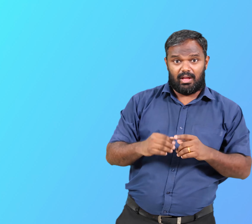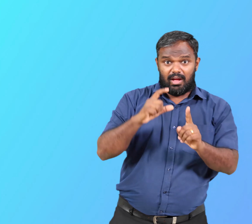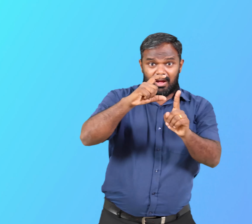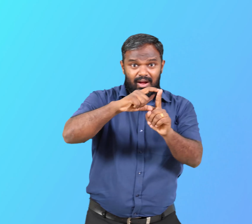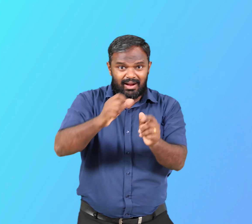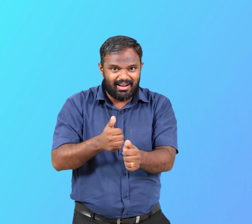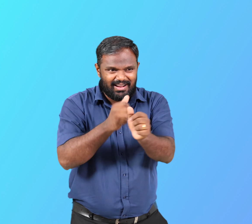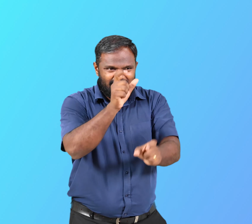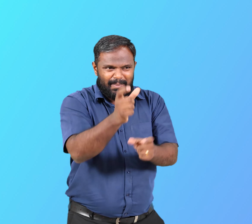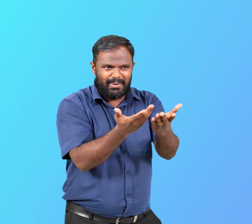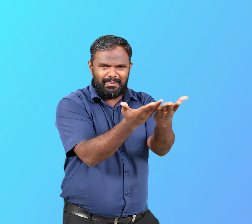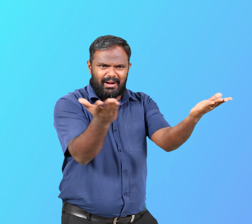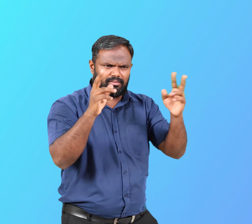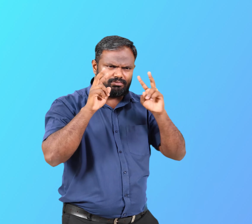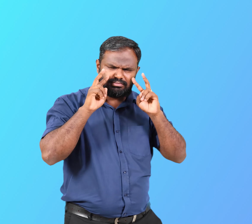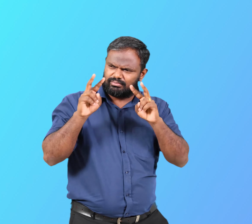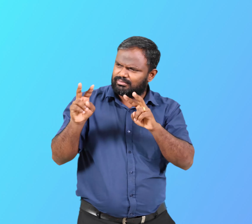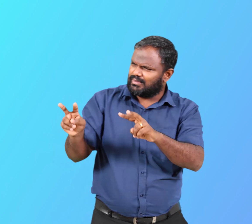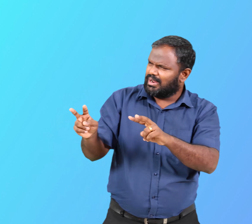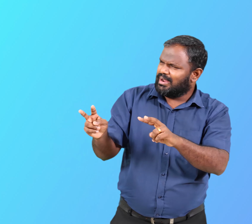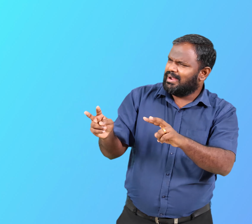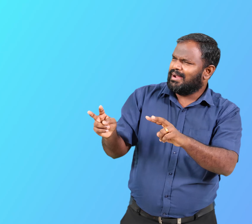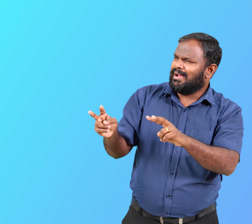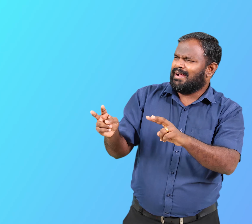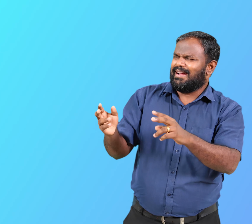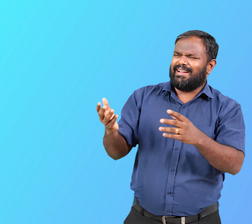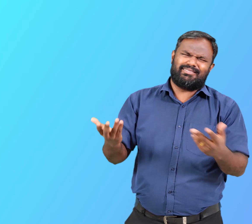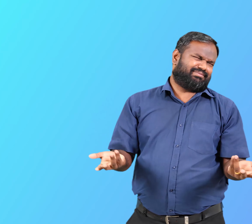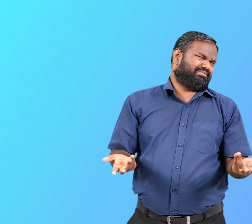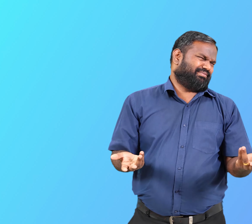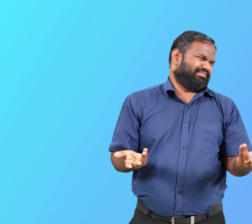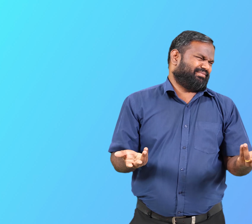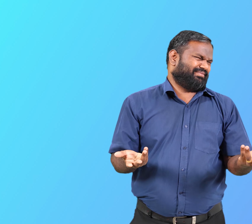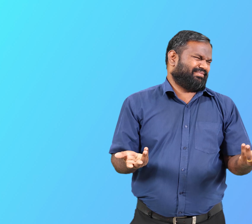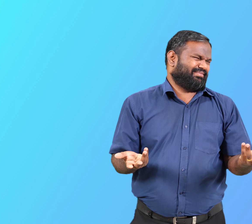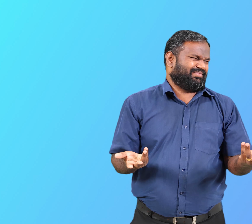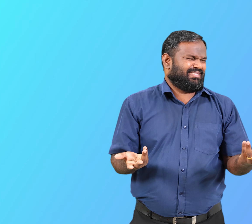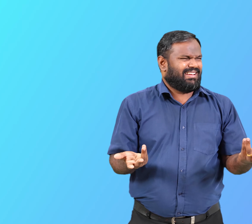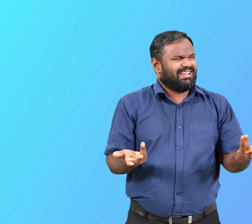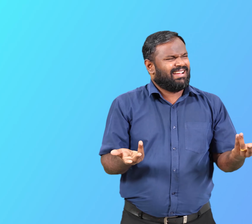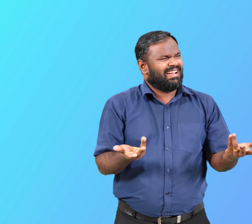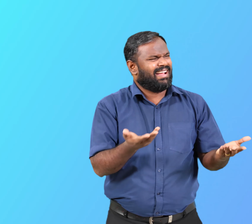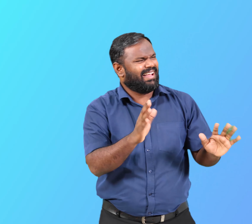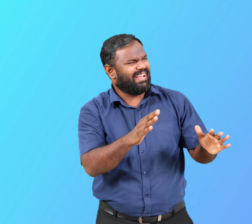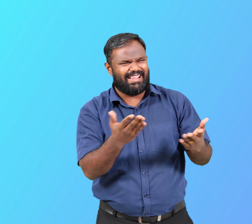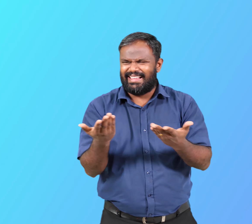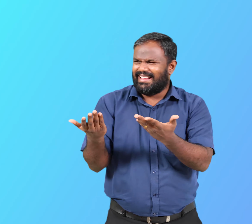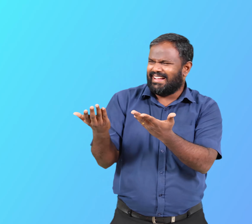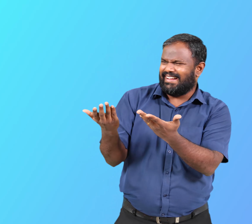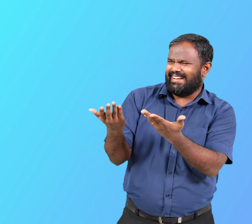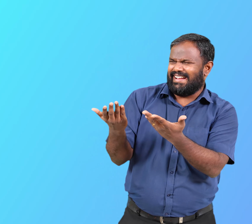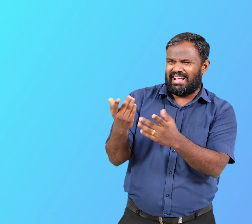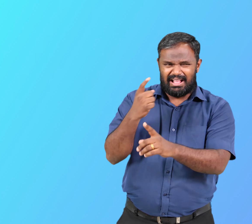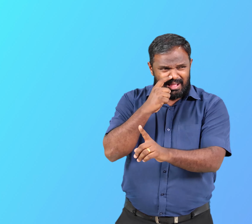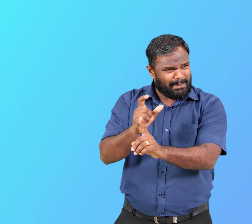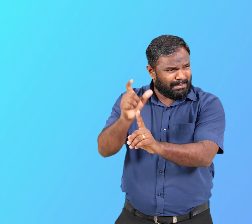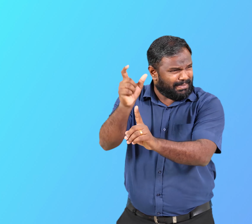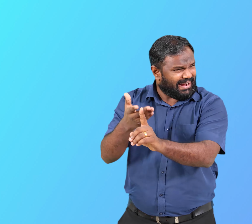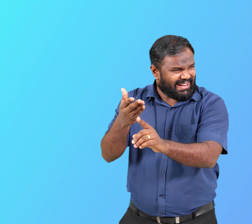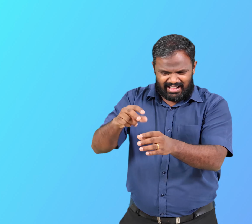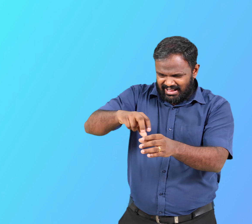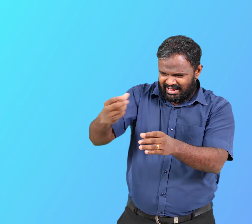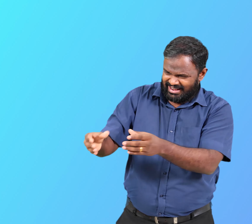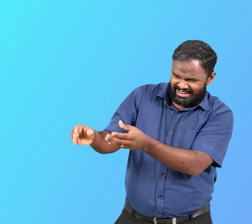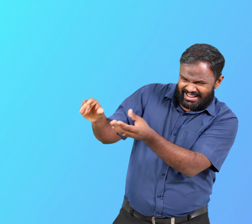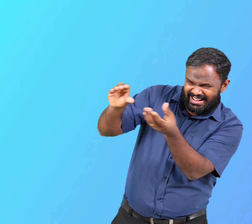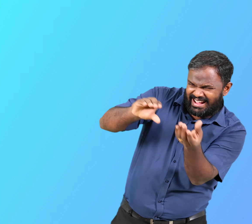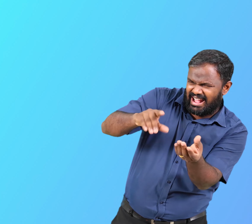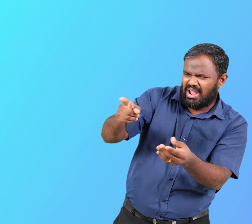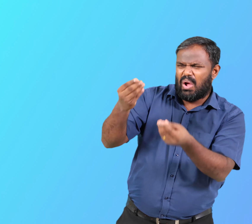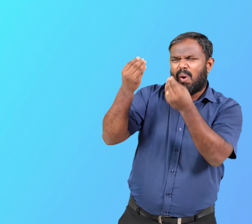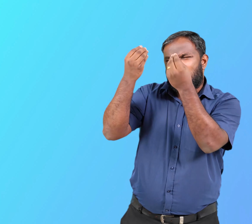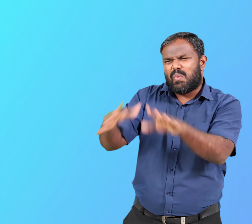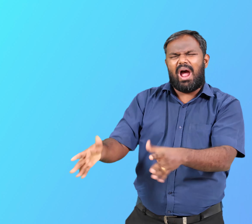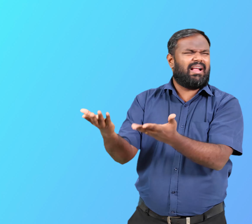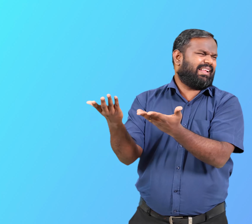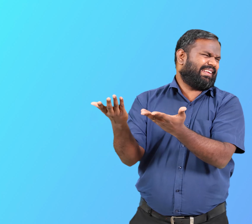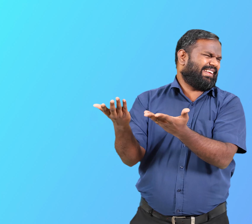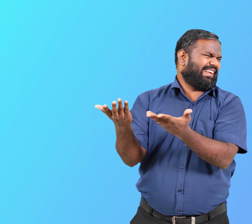The followers saw the woman do this and were upset at her. They said, “Why waste that perfume?